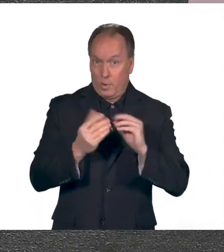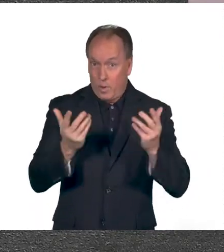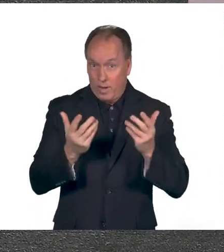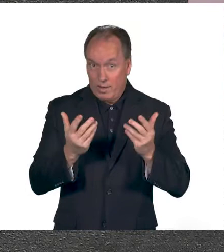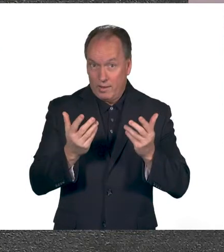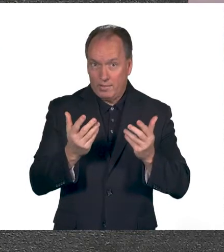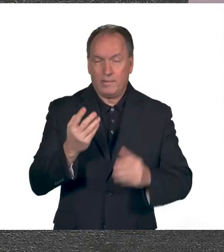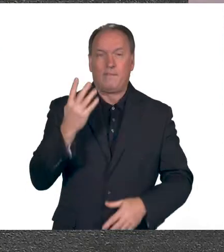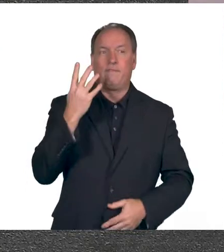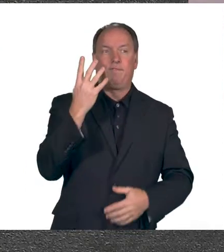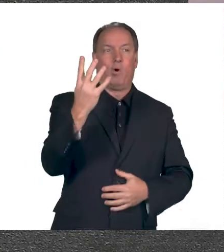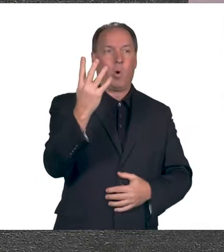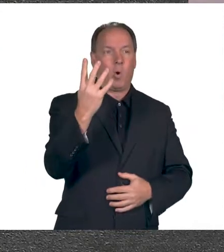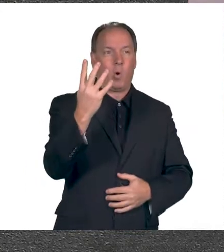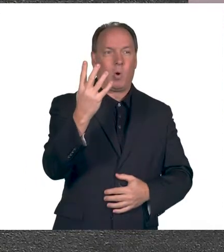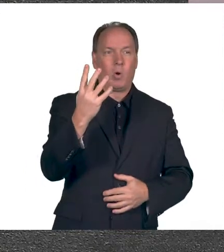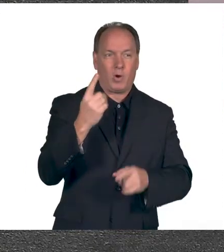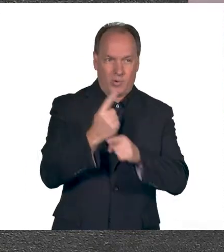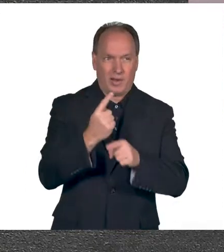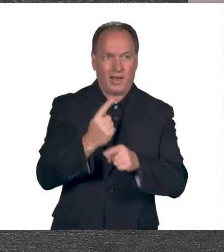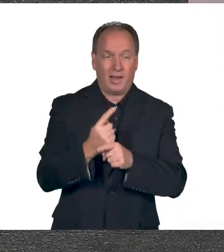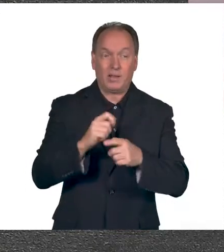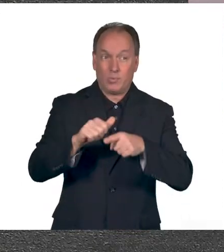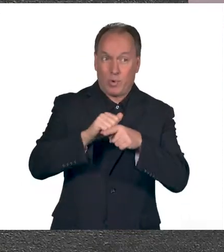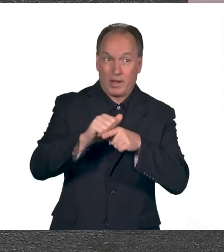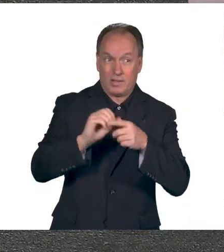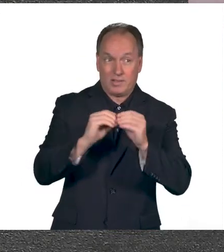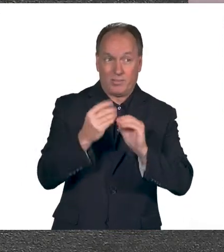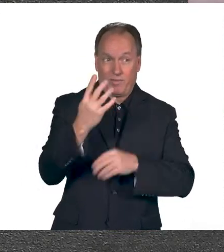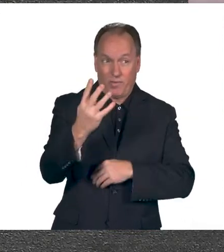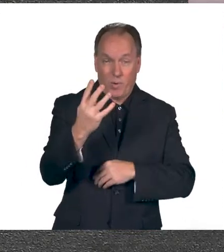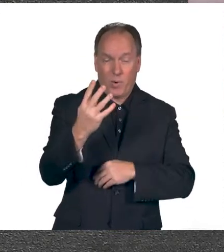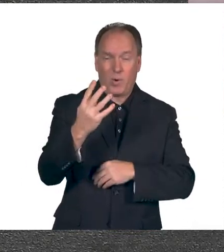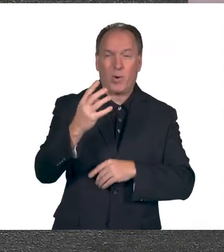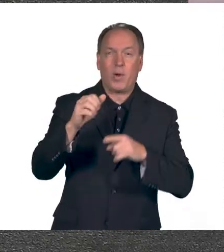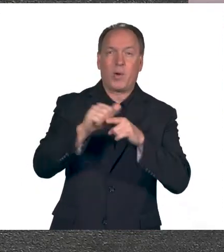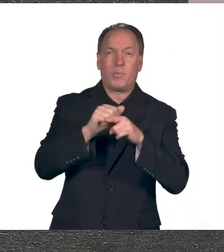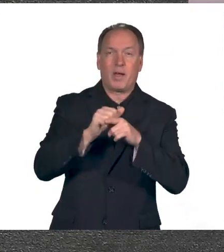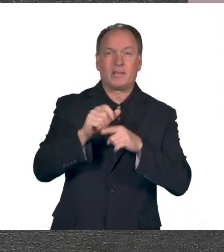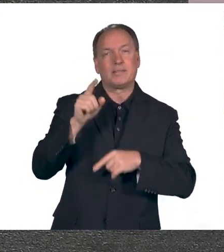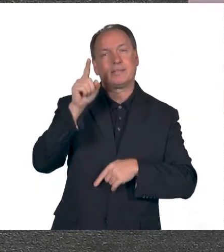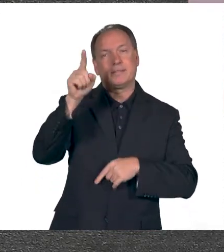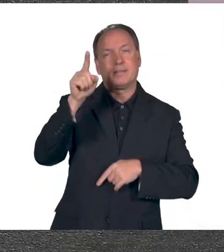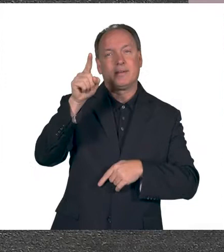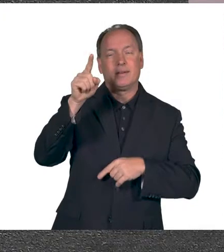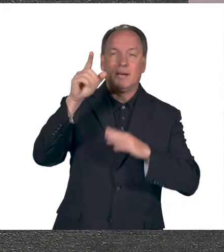Number four, let's practice number four, I going to practice up here.